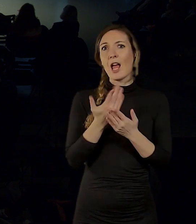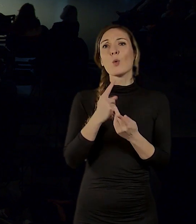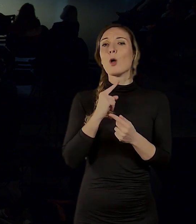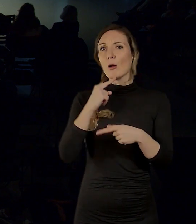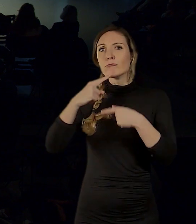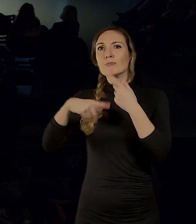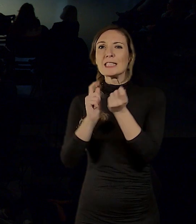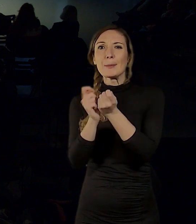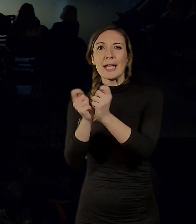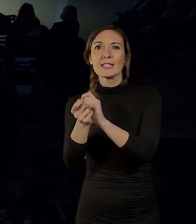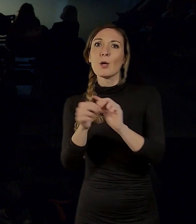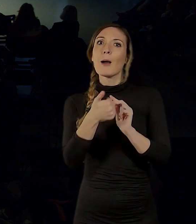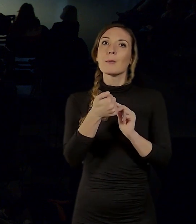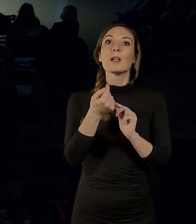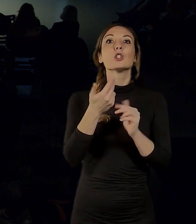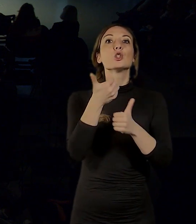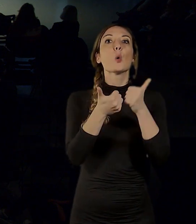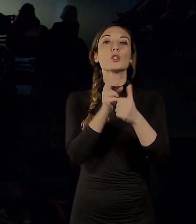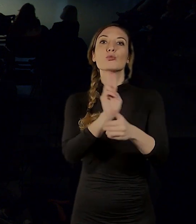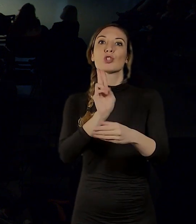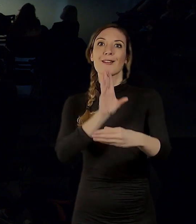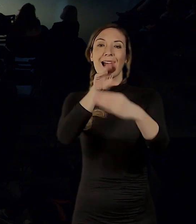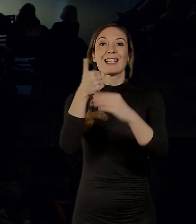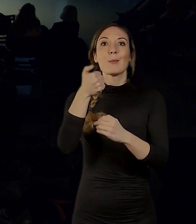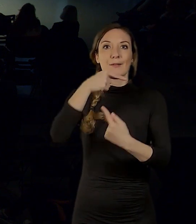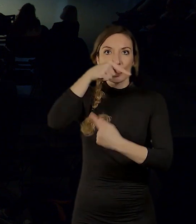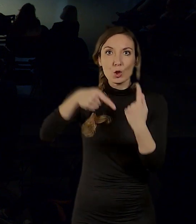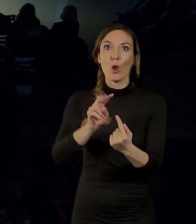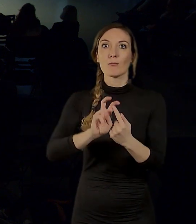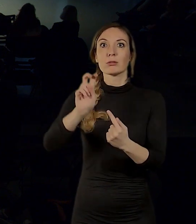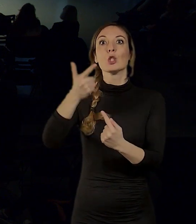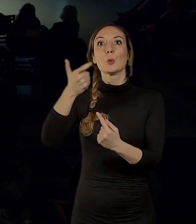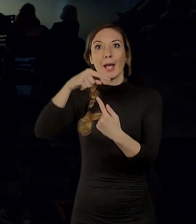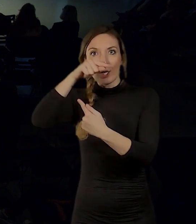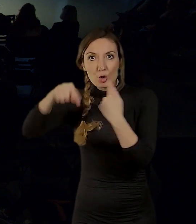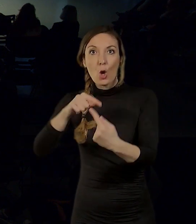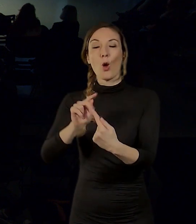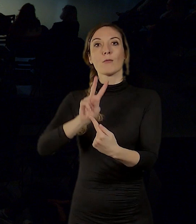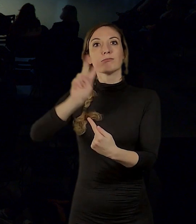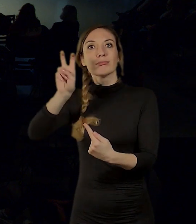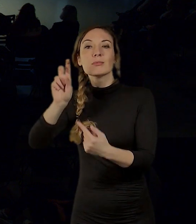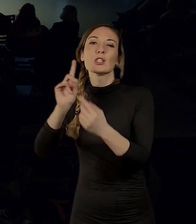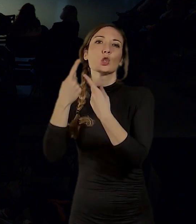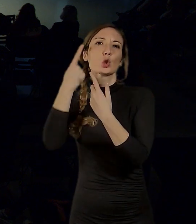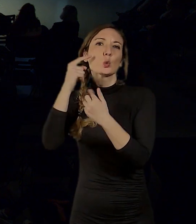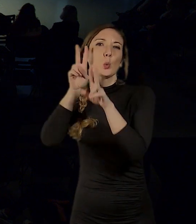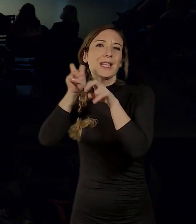use the rebetong to the maximum extent possible. The material, together we came to the conclusion that it would be